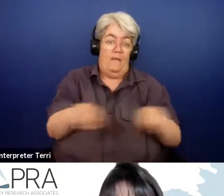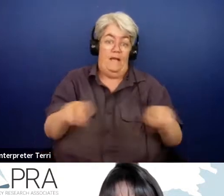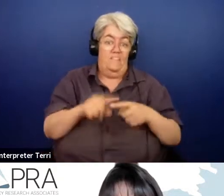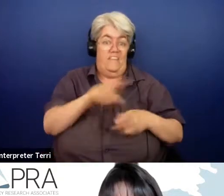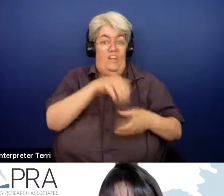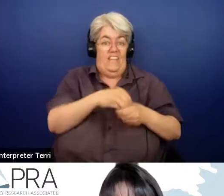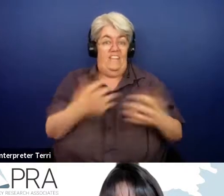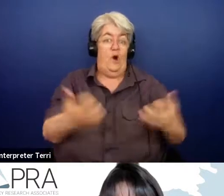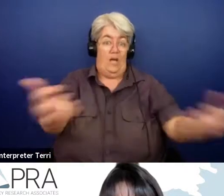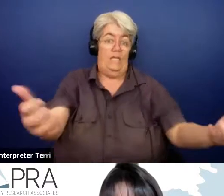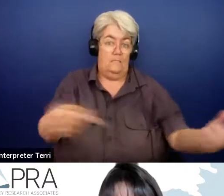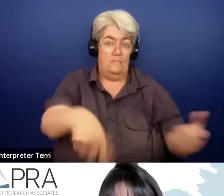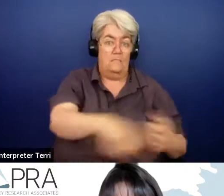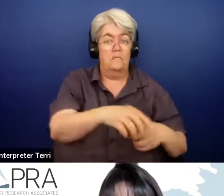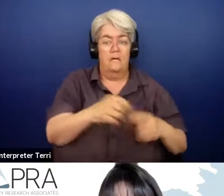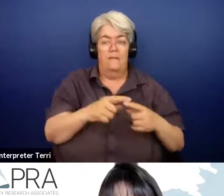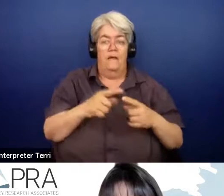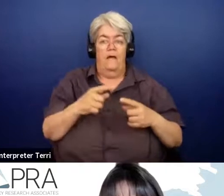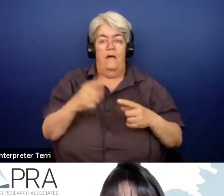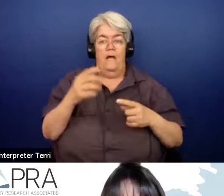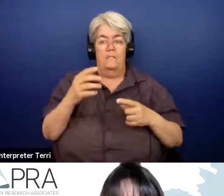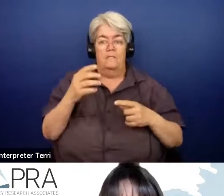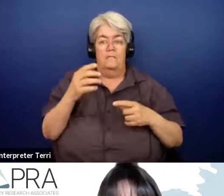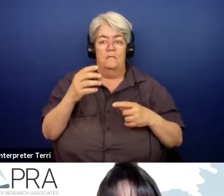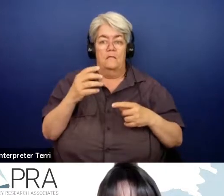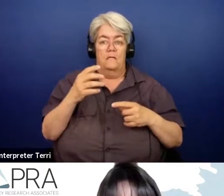talk about and be in the training about